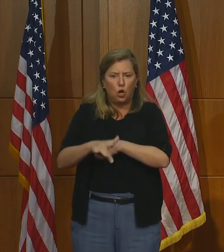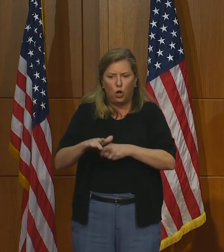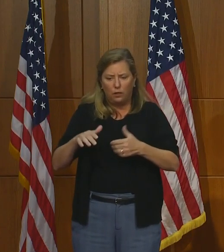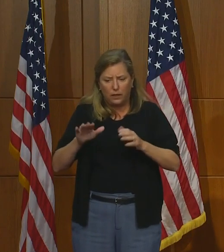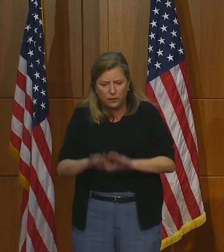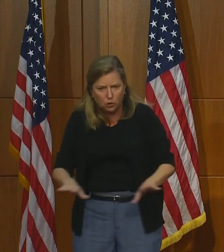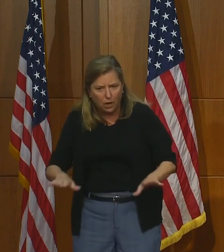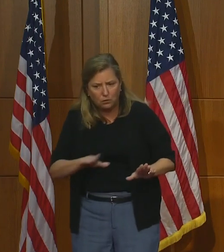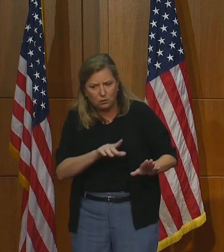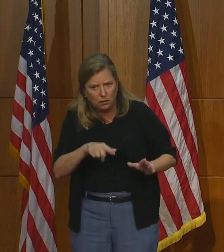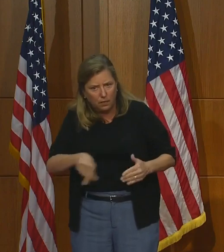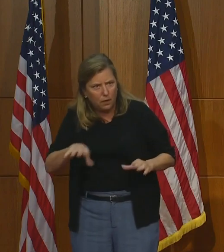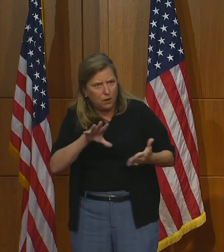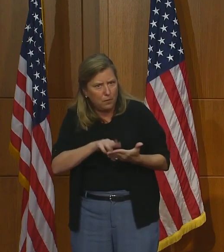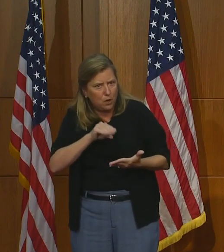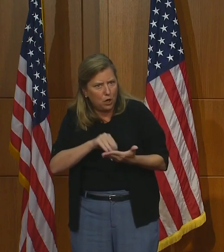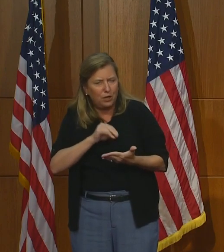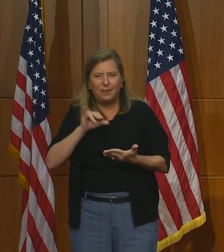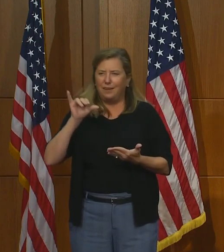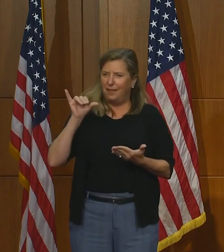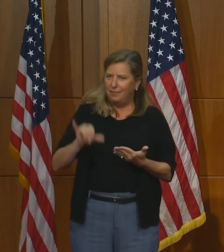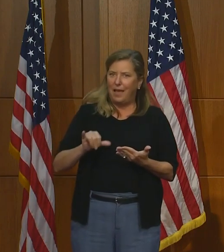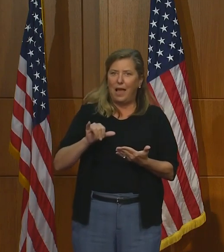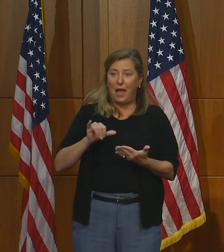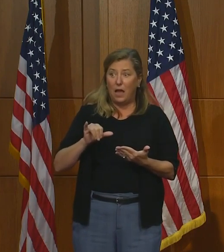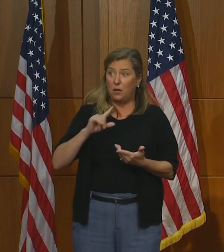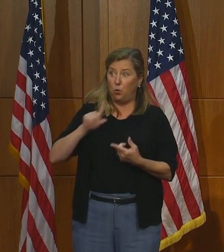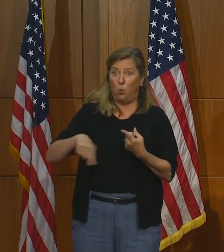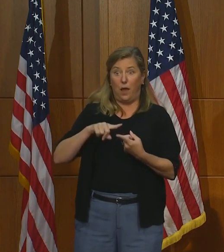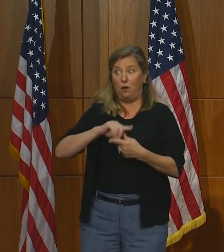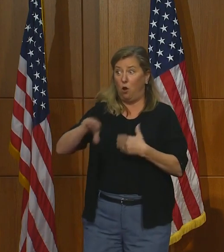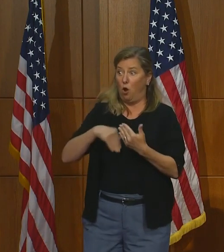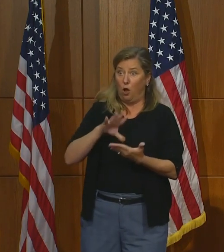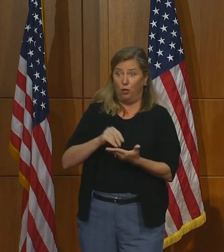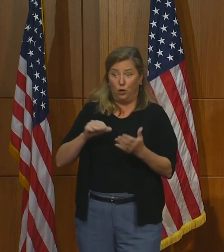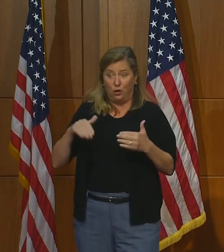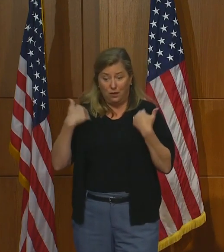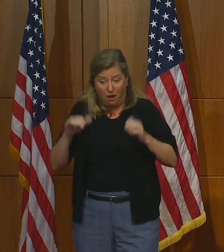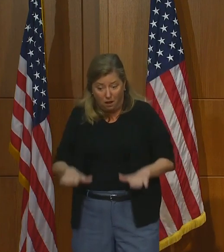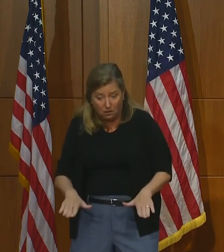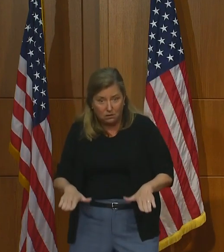ADMINISTRATION TO COMMIT. TO EARLY CHILDHOOD EDUCATION. THAT